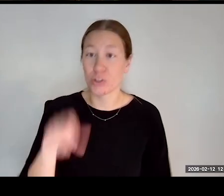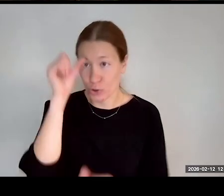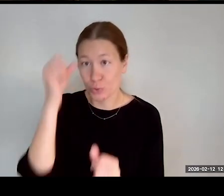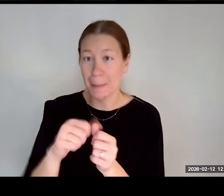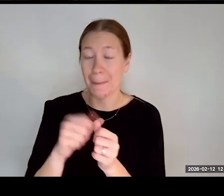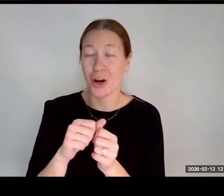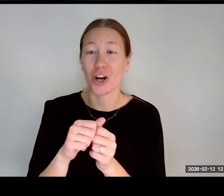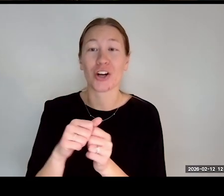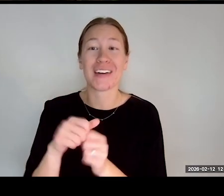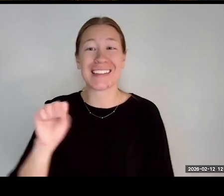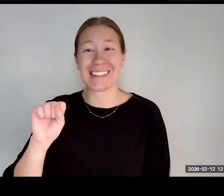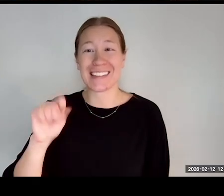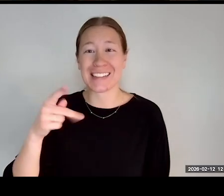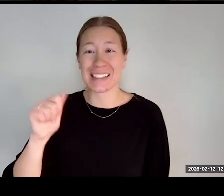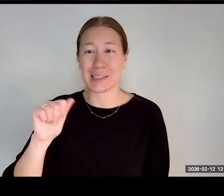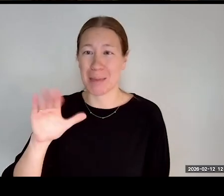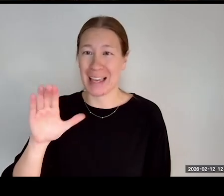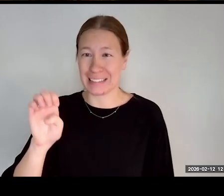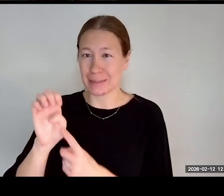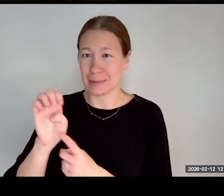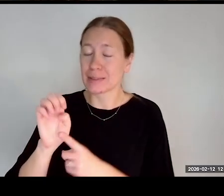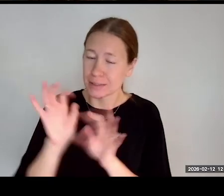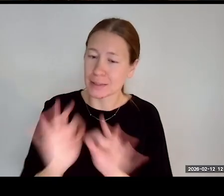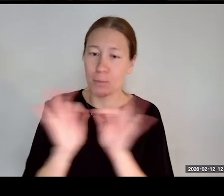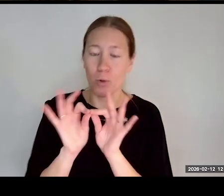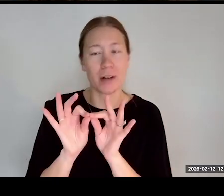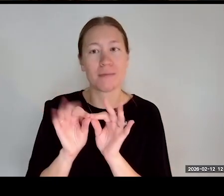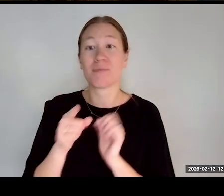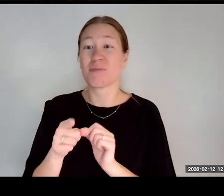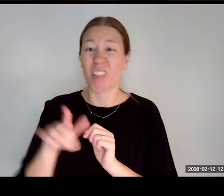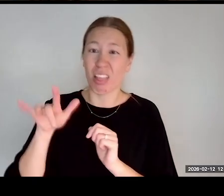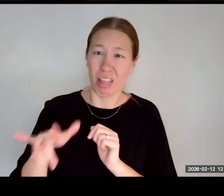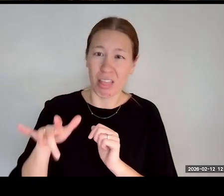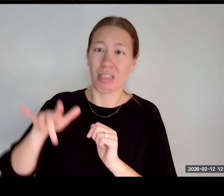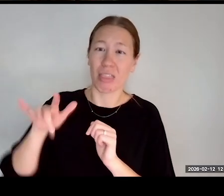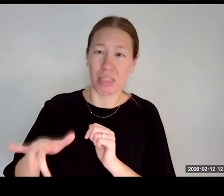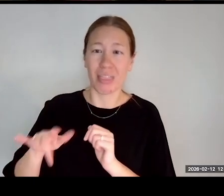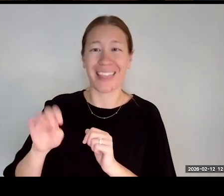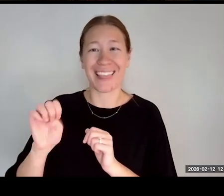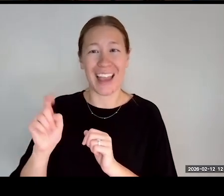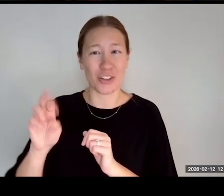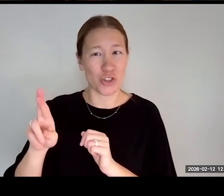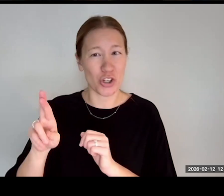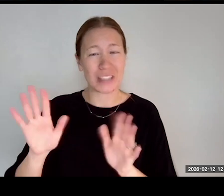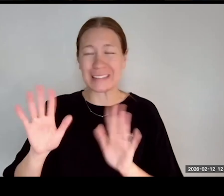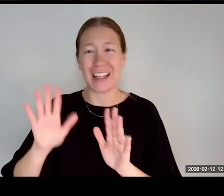that we add between our list items. We wanna make sure that we are not using hard brakes in between our list items because that will actually break the list